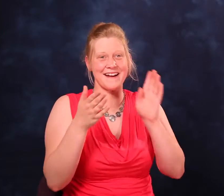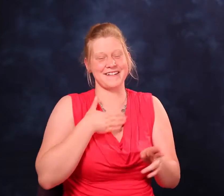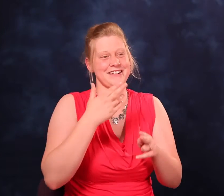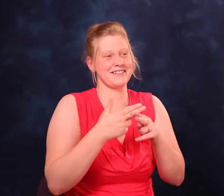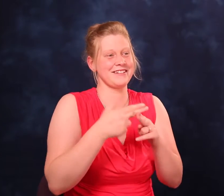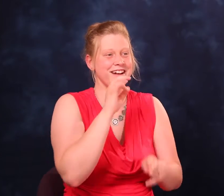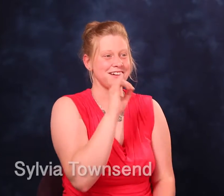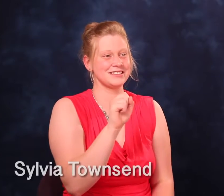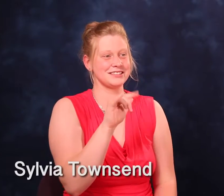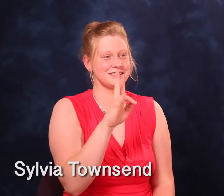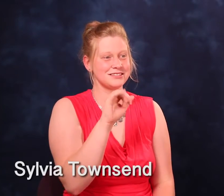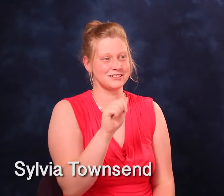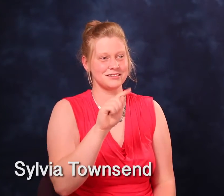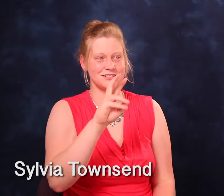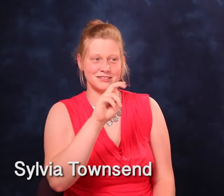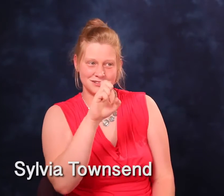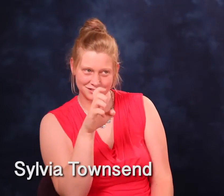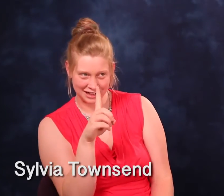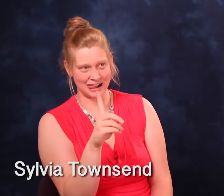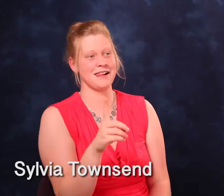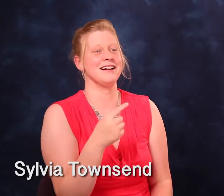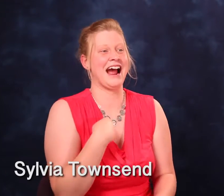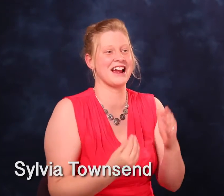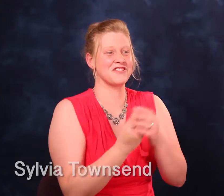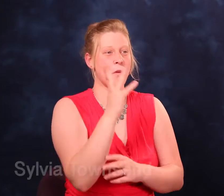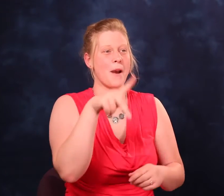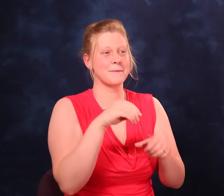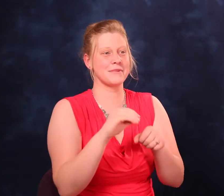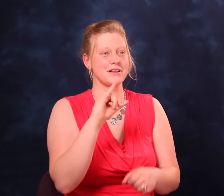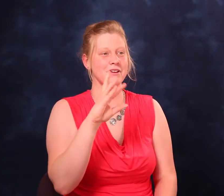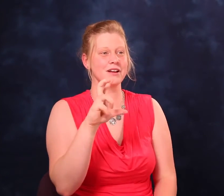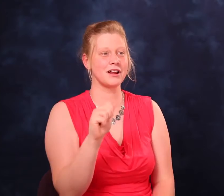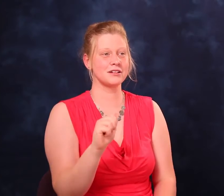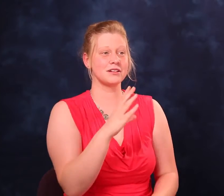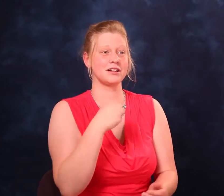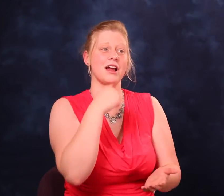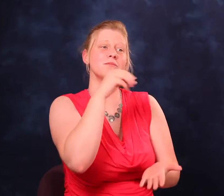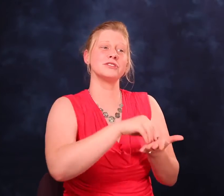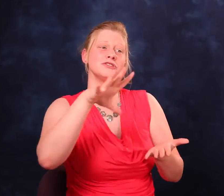Hello. My name is Sylvia Townsend. I grew up in Iowa